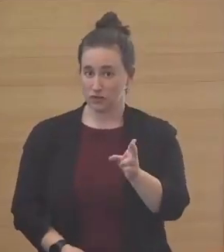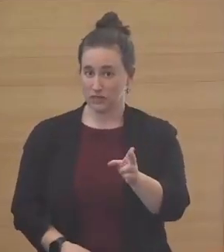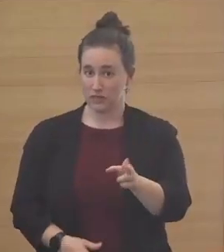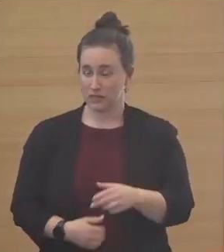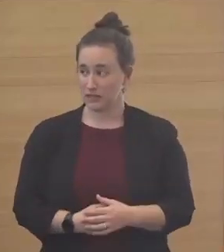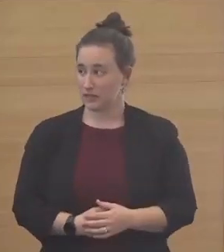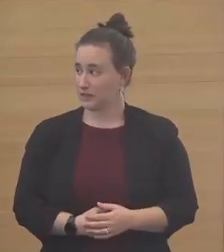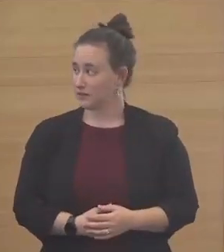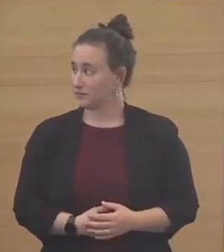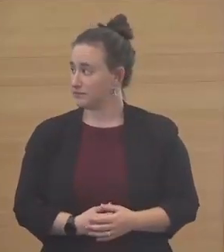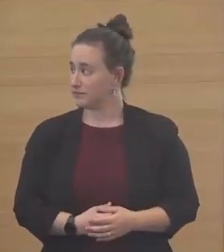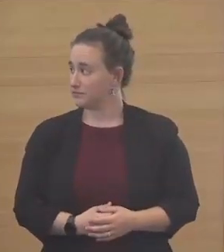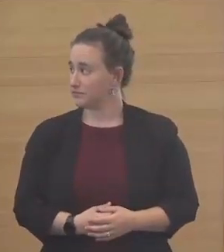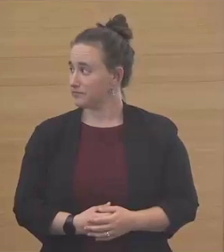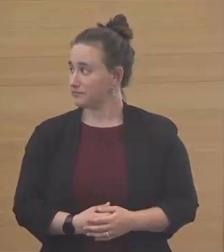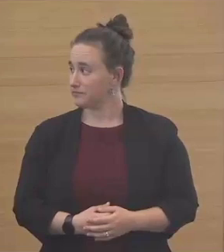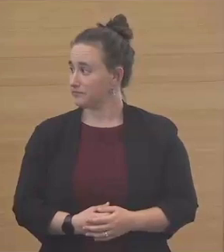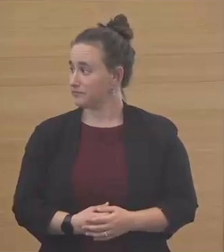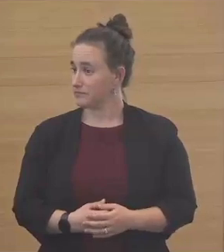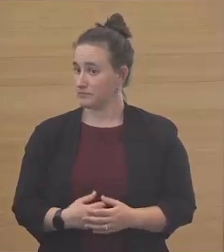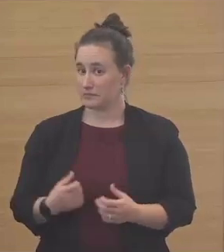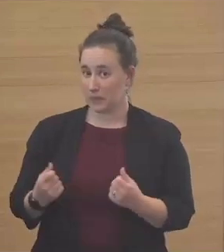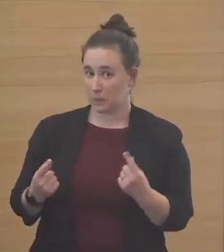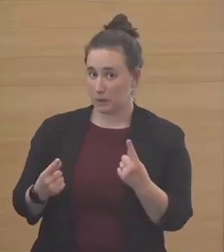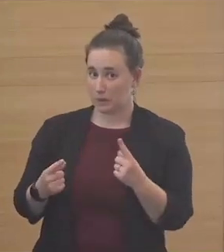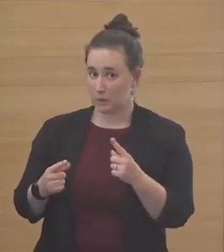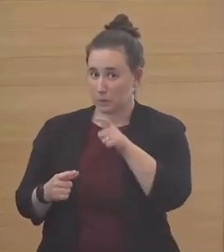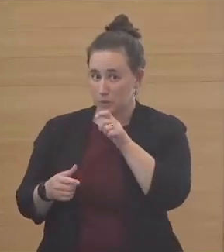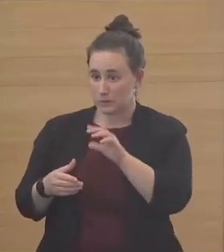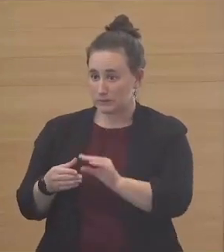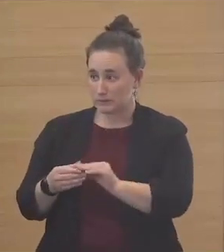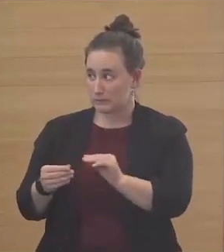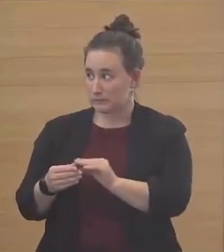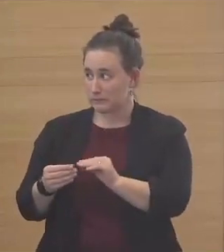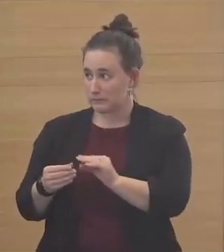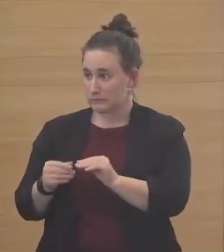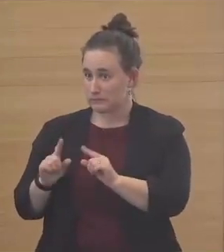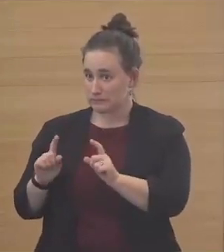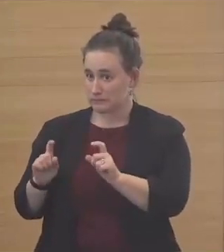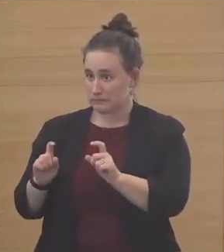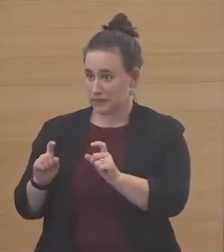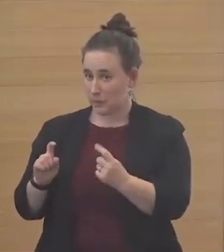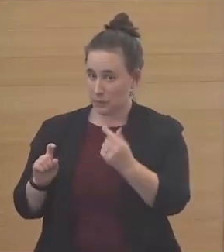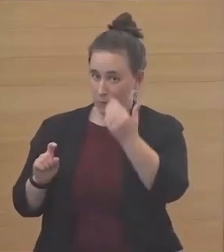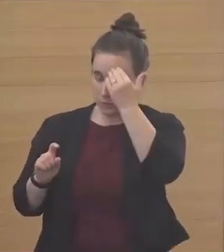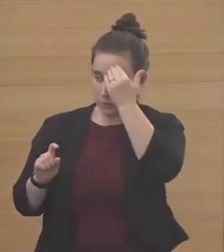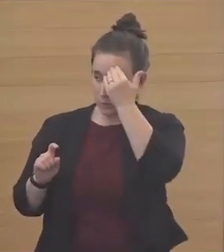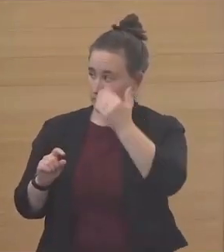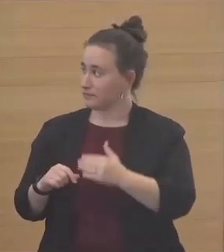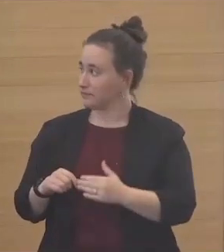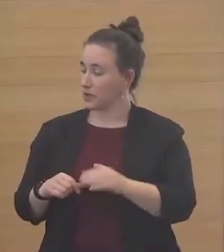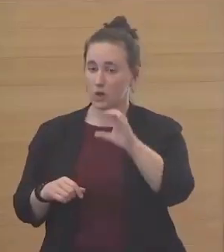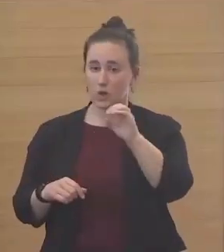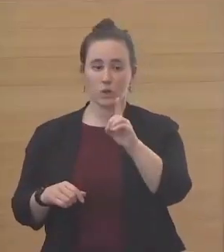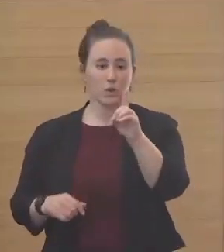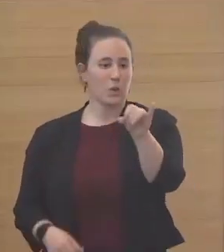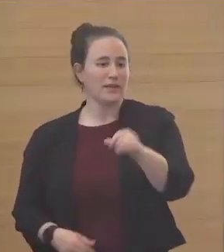I mean, I can. Hi. Cody got it.